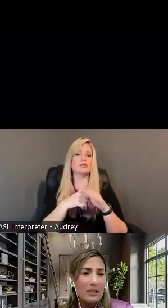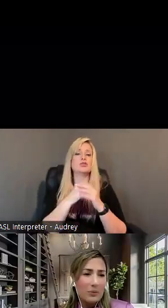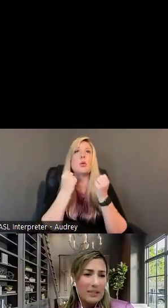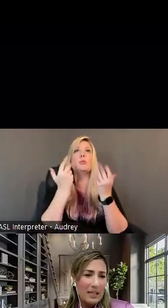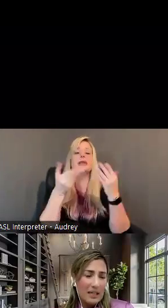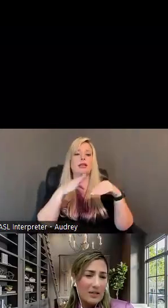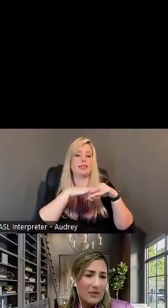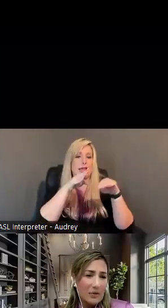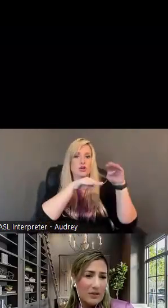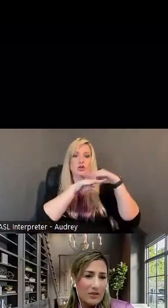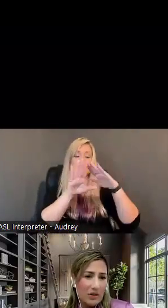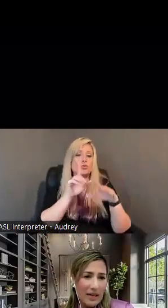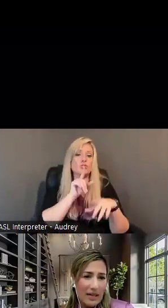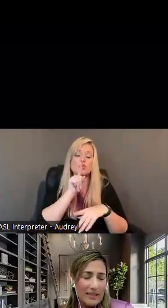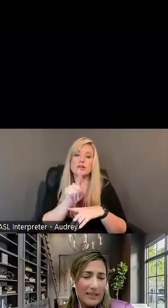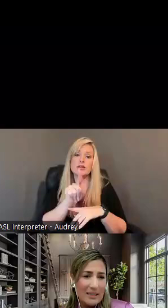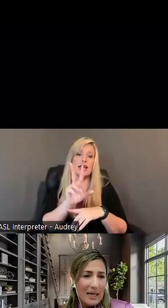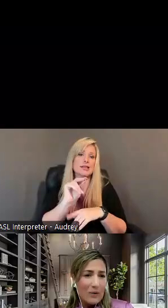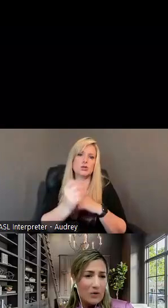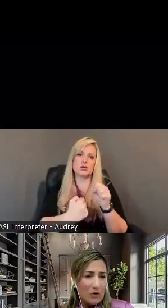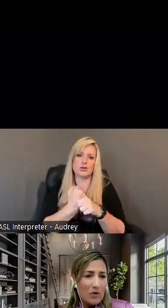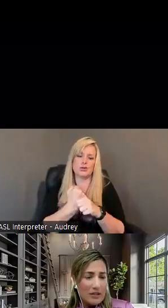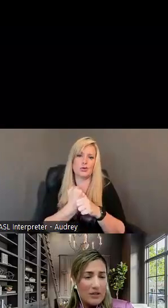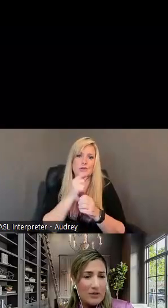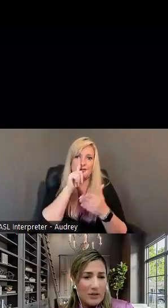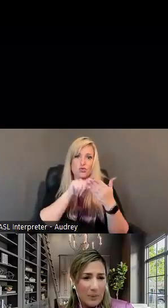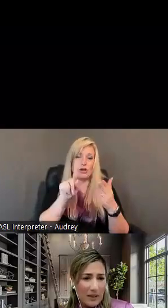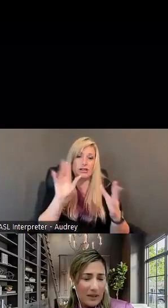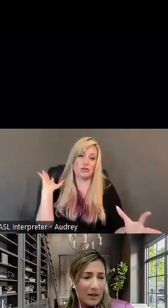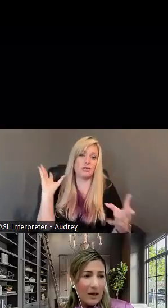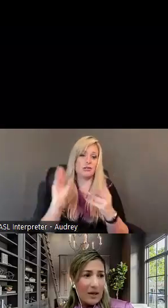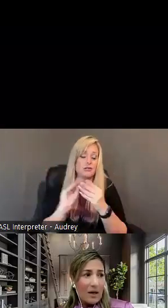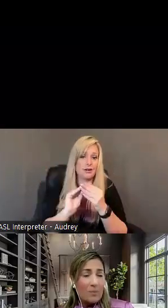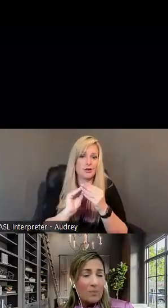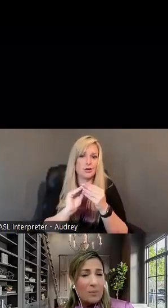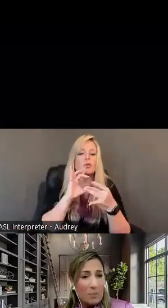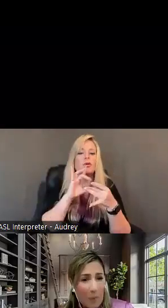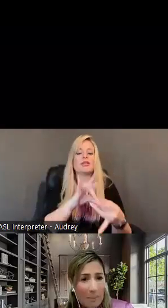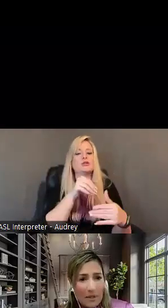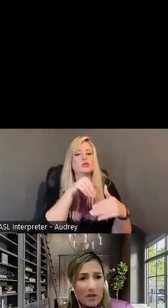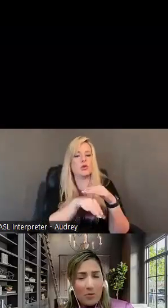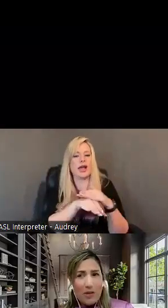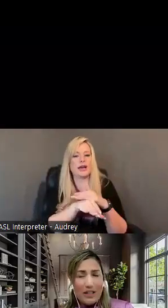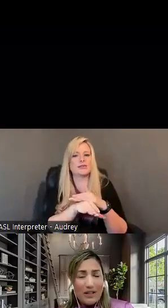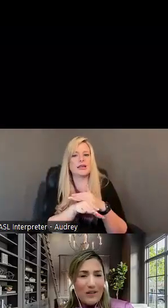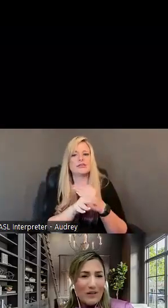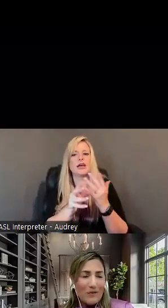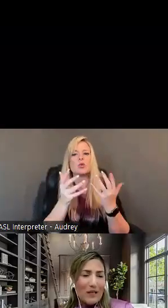three decades of research on access, and we're trying to do something a much more innovative